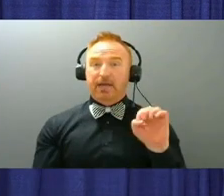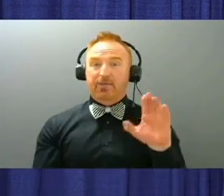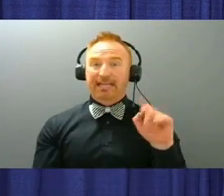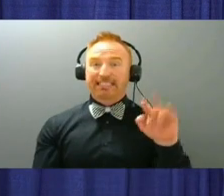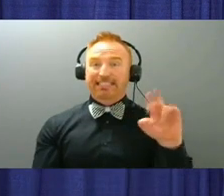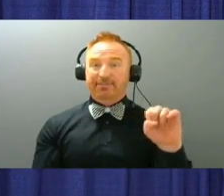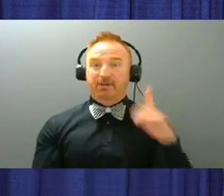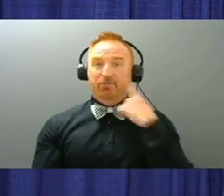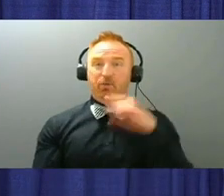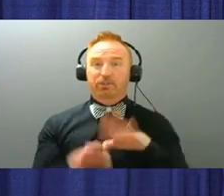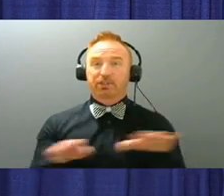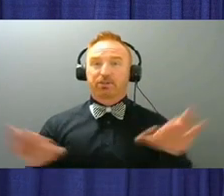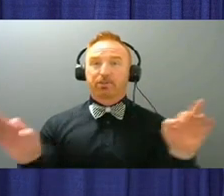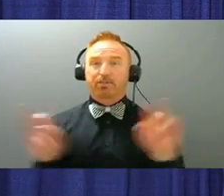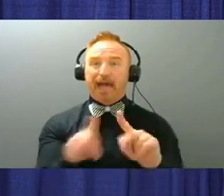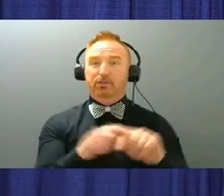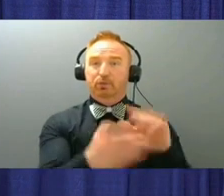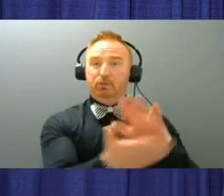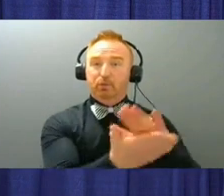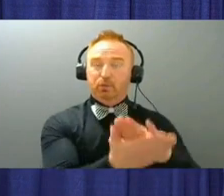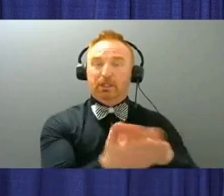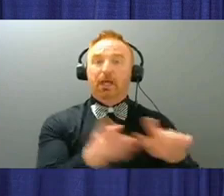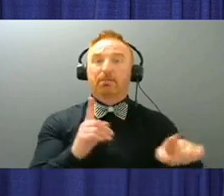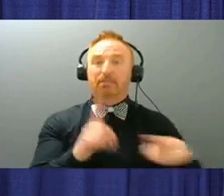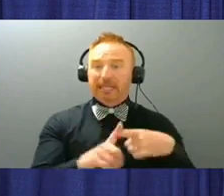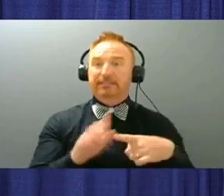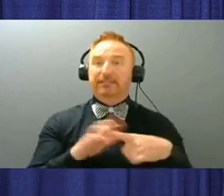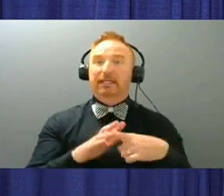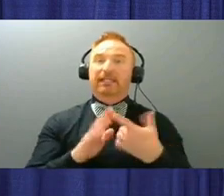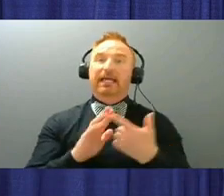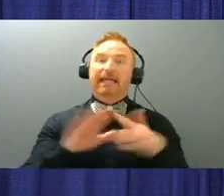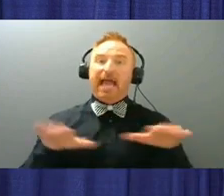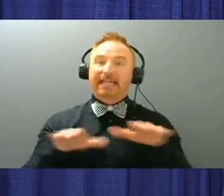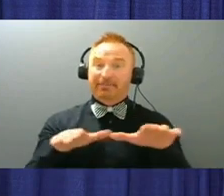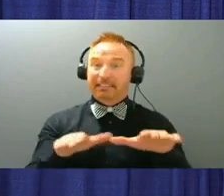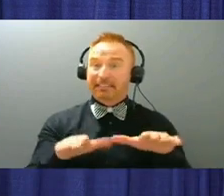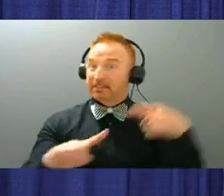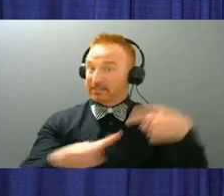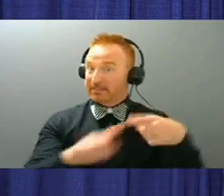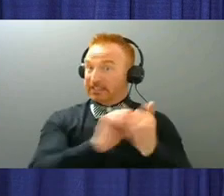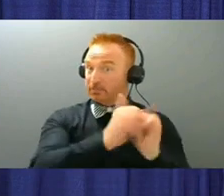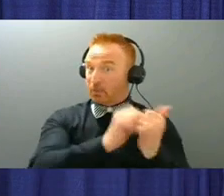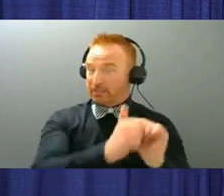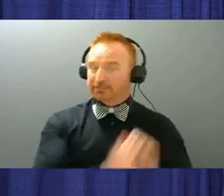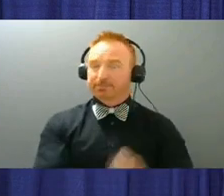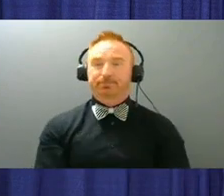organized sport with kids coming back to school, and all the sports activities coming back?